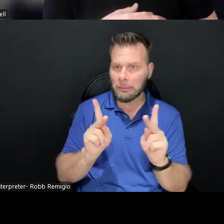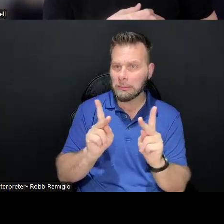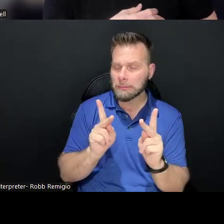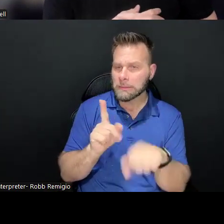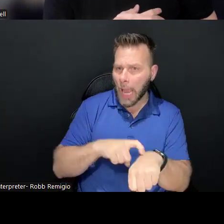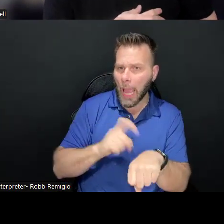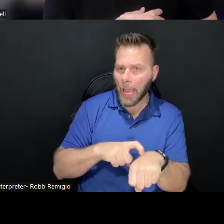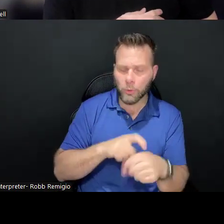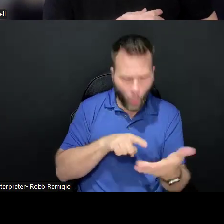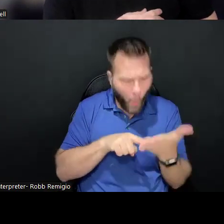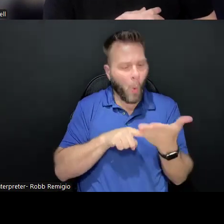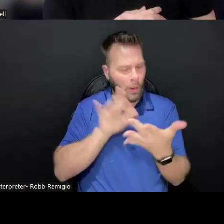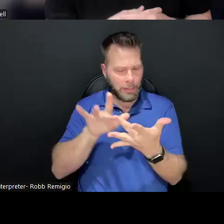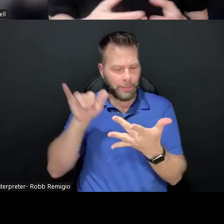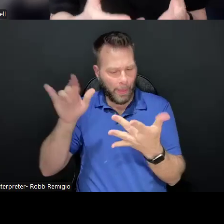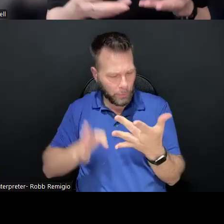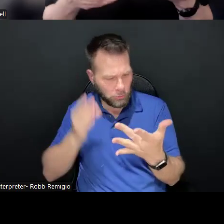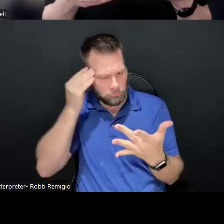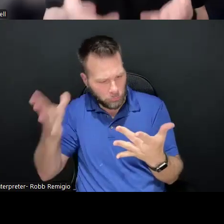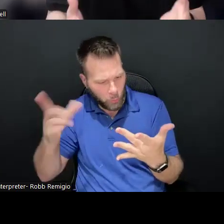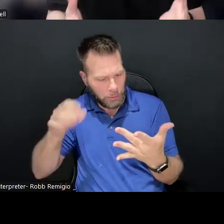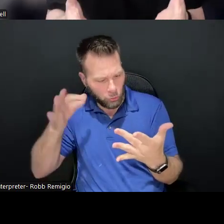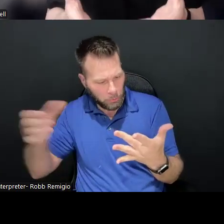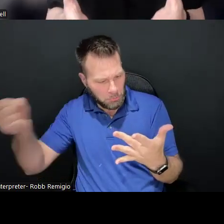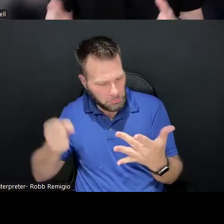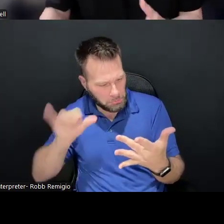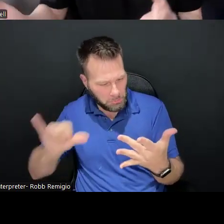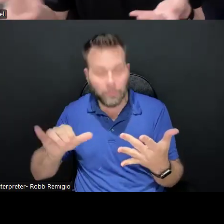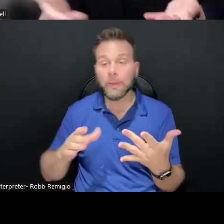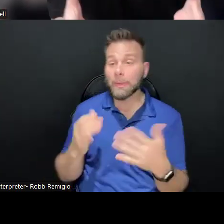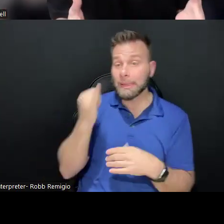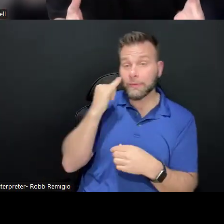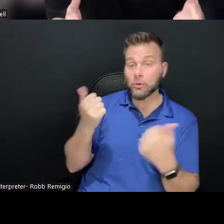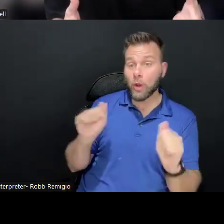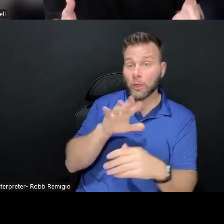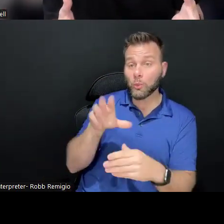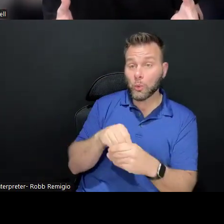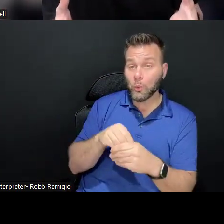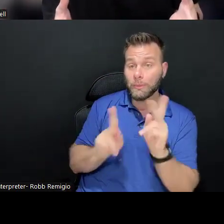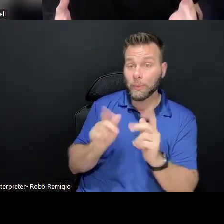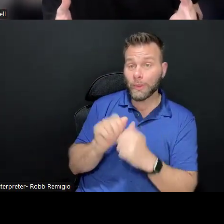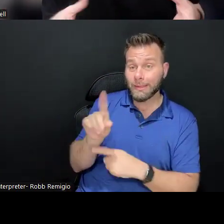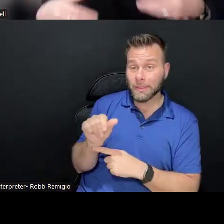for somebody to request reasonable accommodations. Again, if you're trying to include people with disabilities